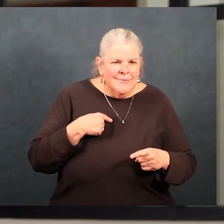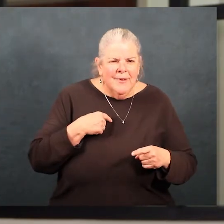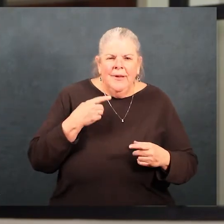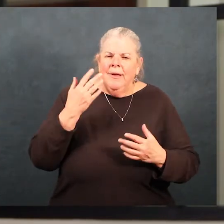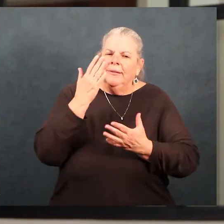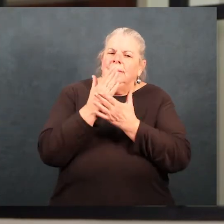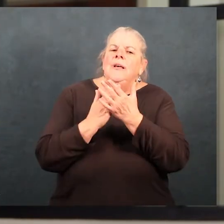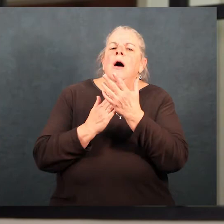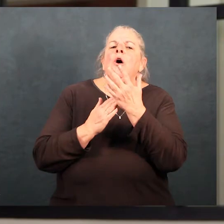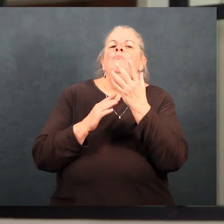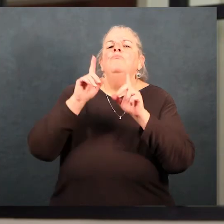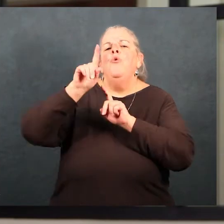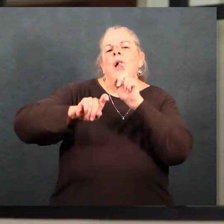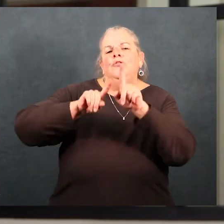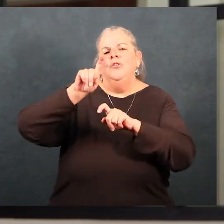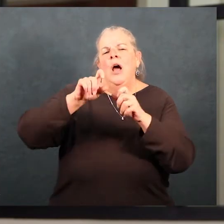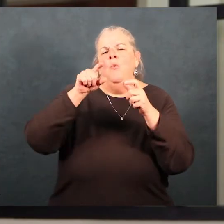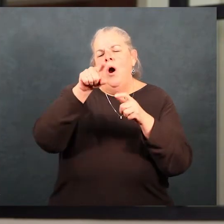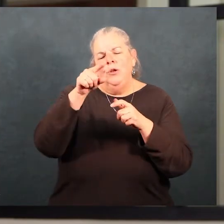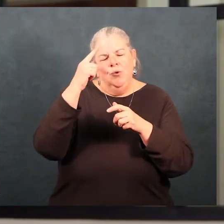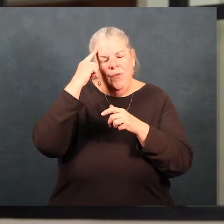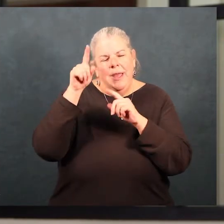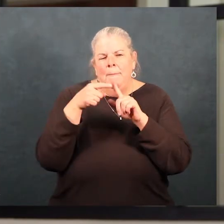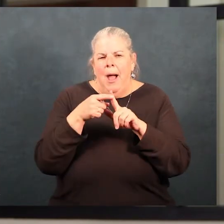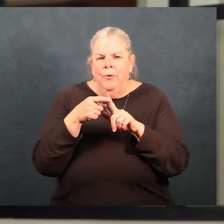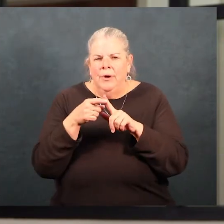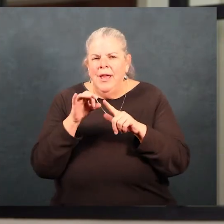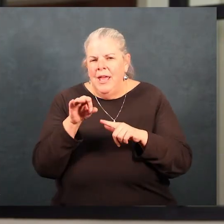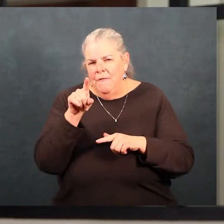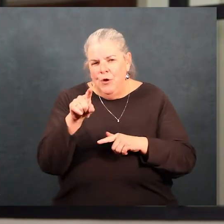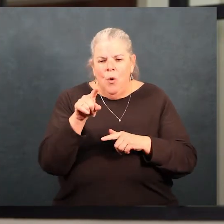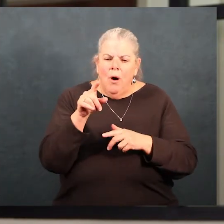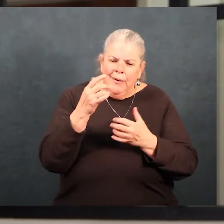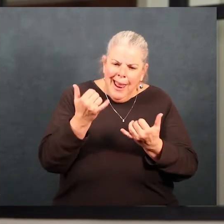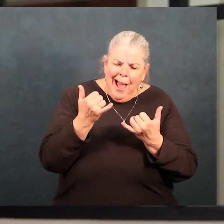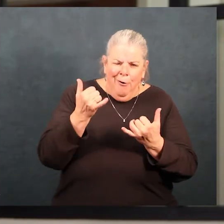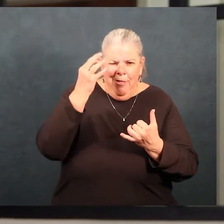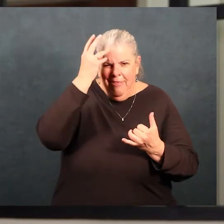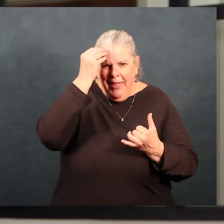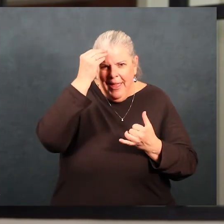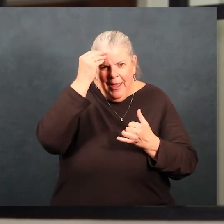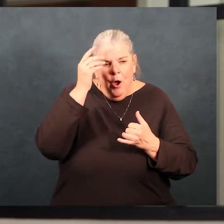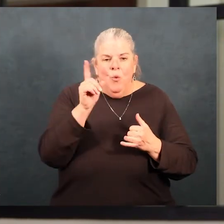that I wanna invite you to consider if you're in a place where you have an animal who supports you